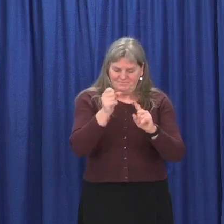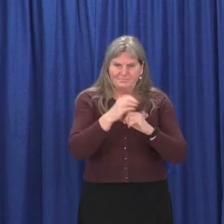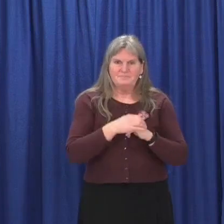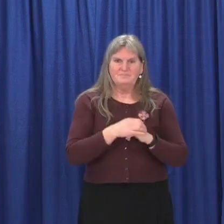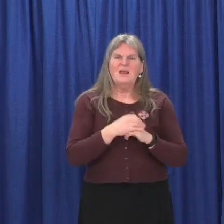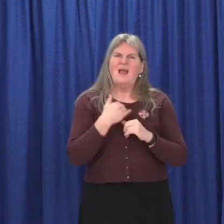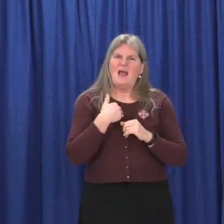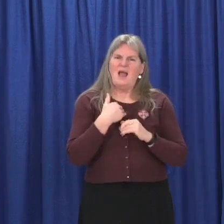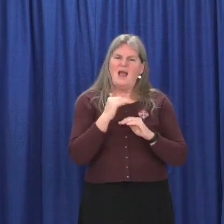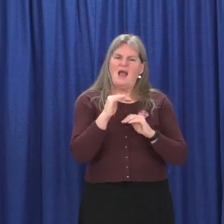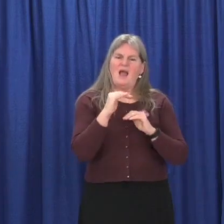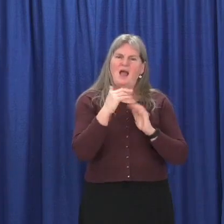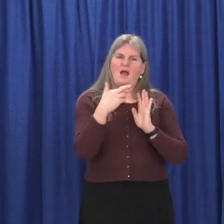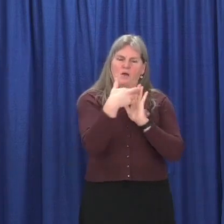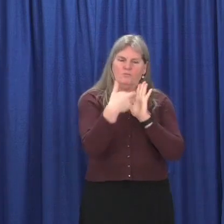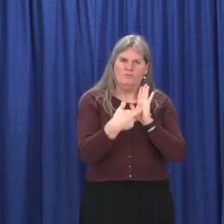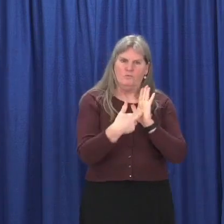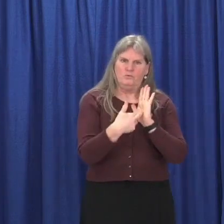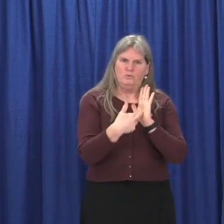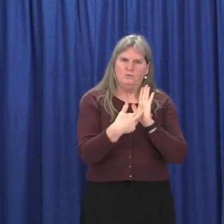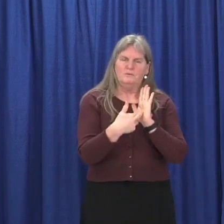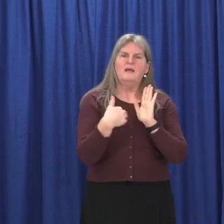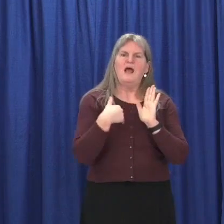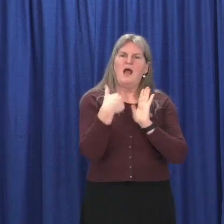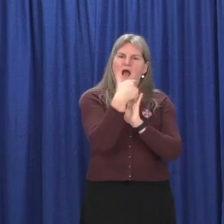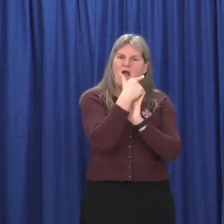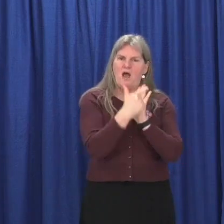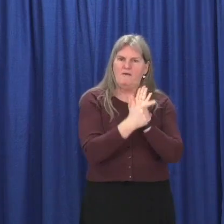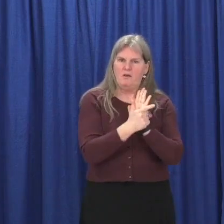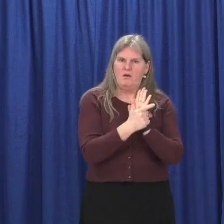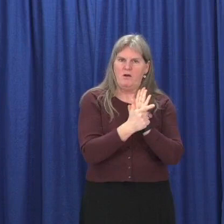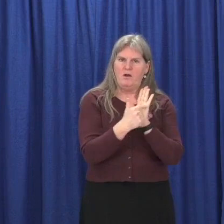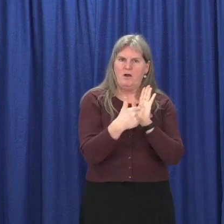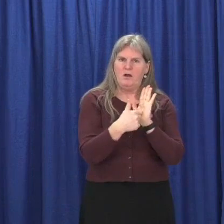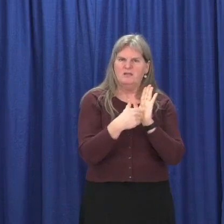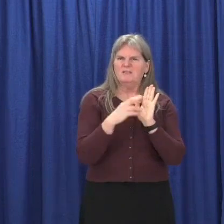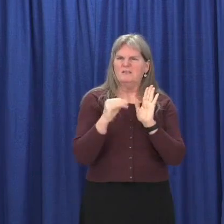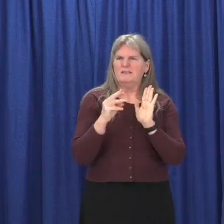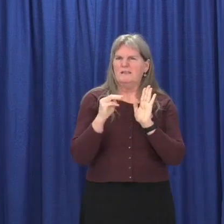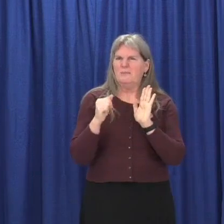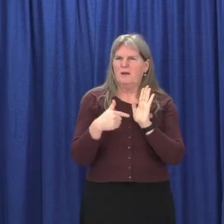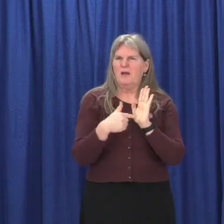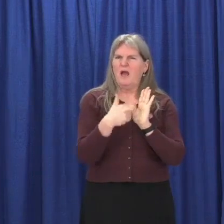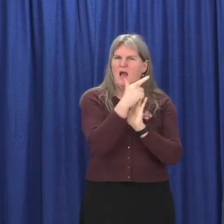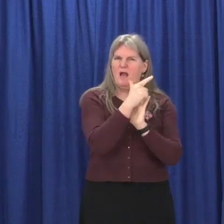are in the law and enforceable, that is what I would consider